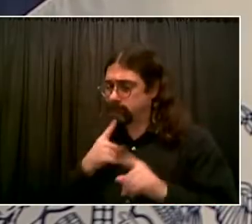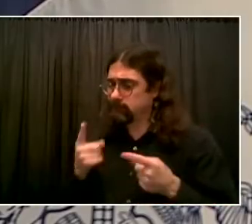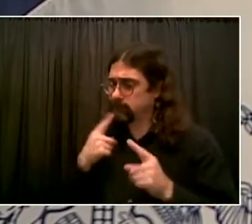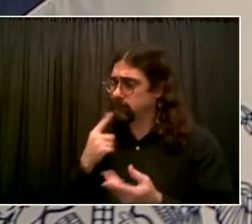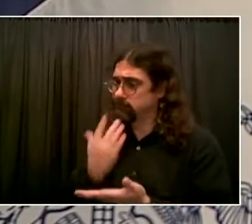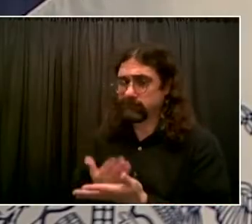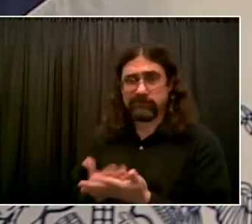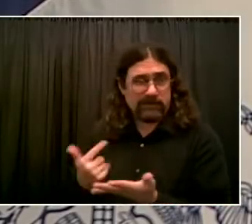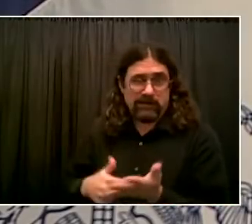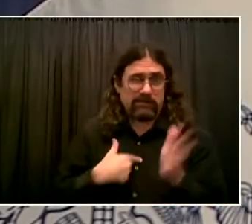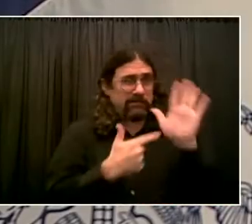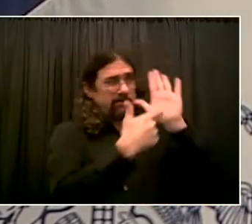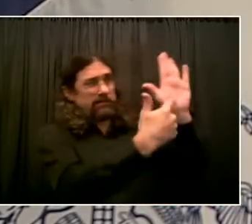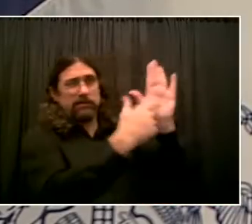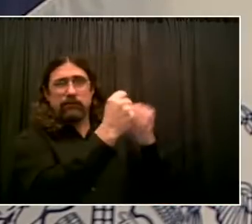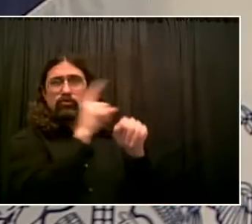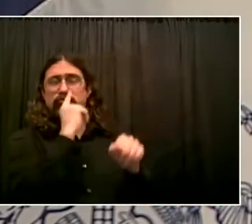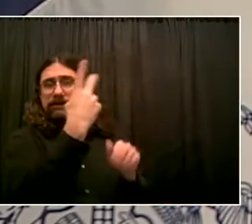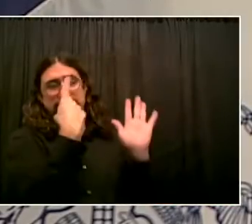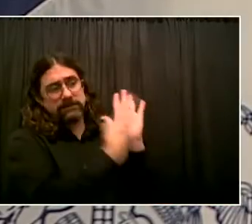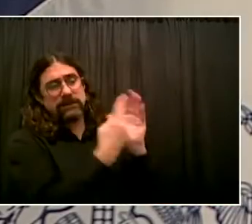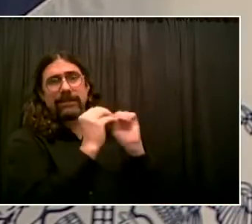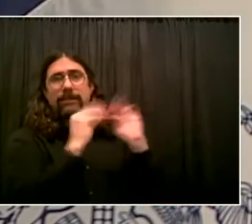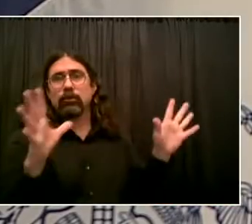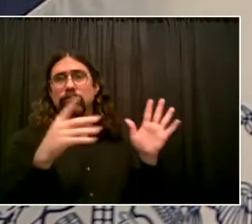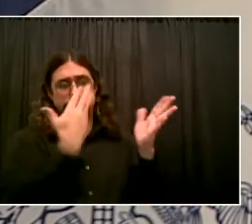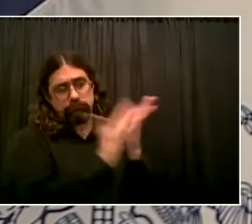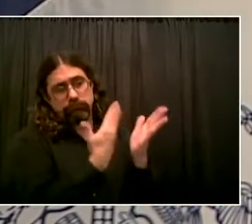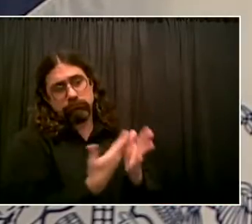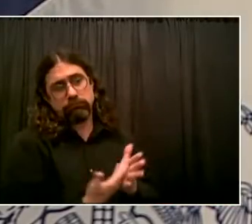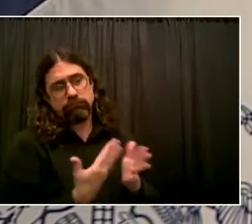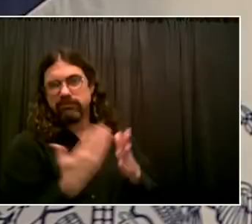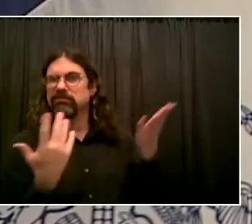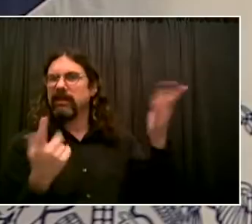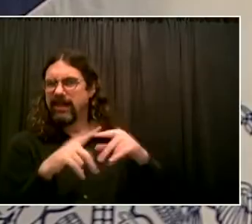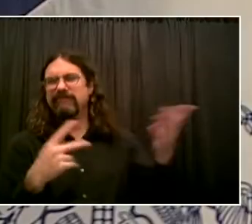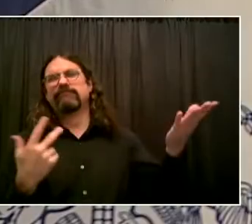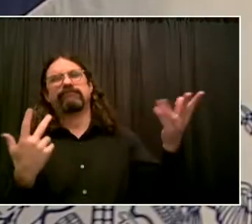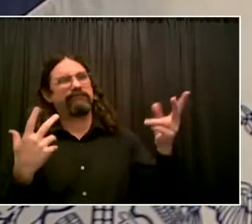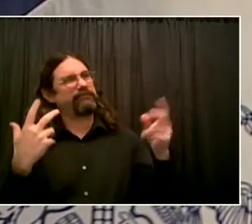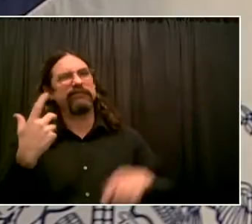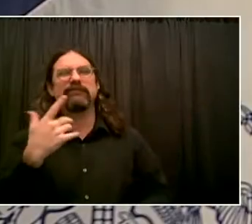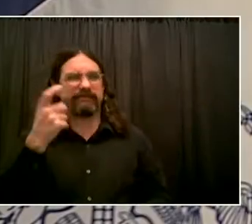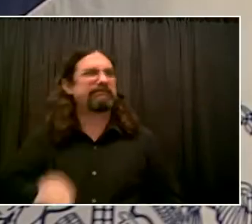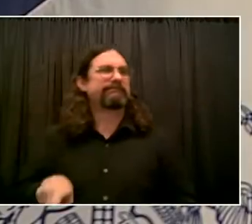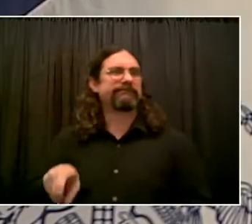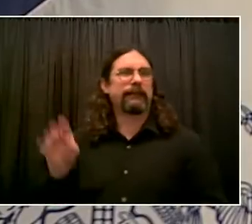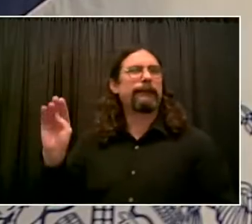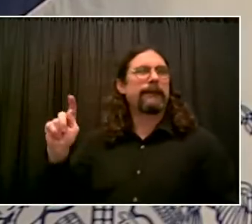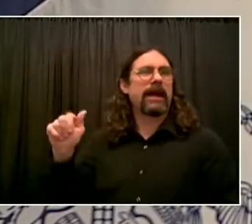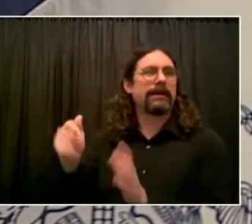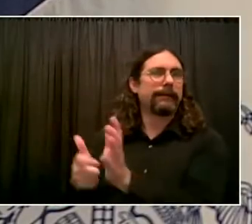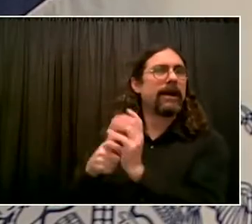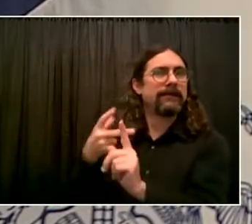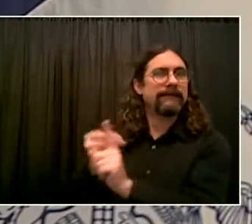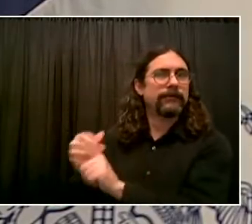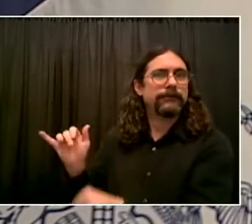I THINK IT IS A GREAT TIME FOR THE STATE TO ASK, FOR THE MTA TO ACT. I THINK IT WILL HELP US GET OUT